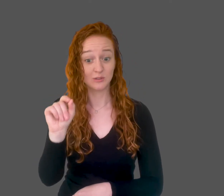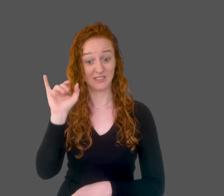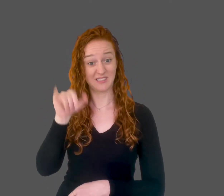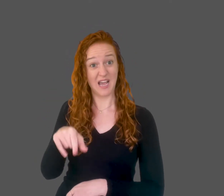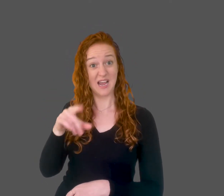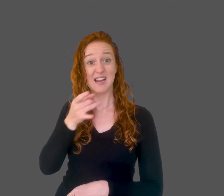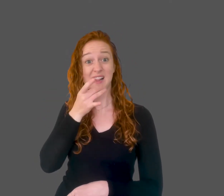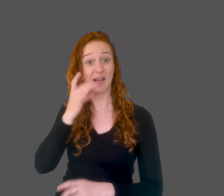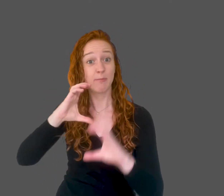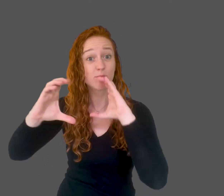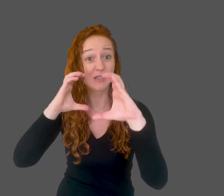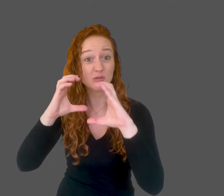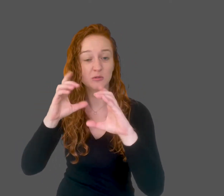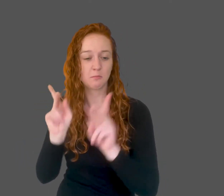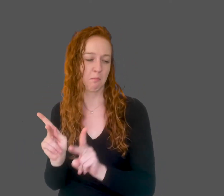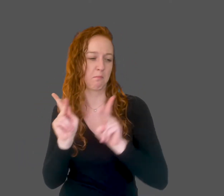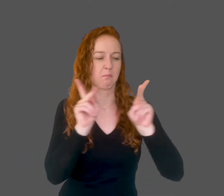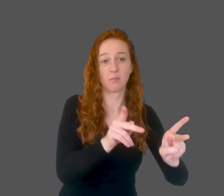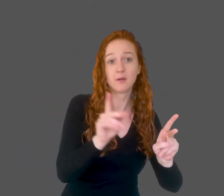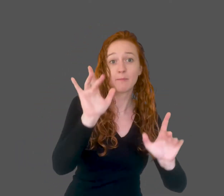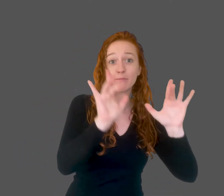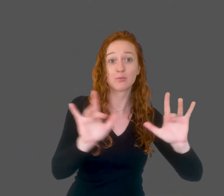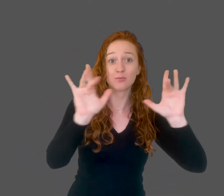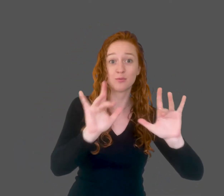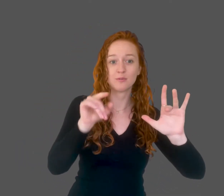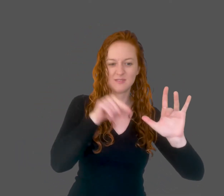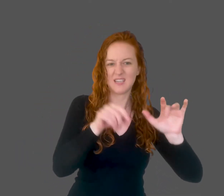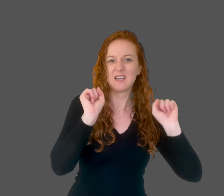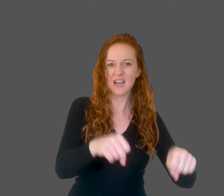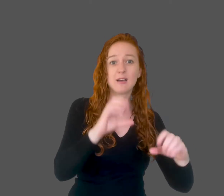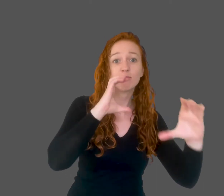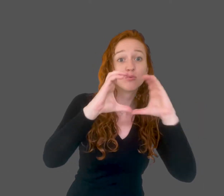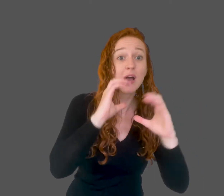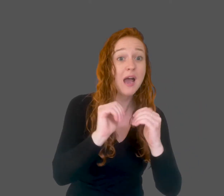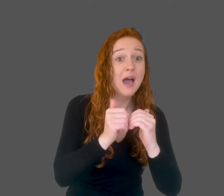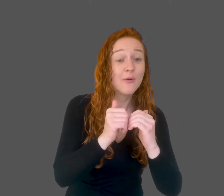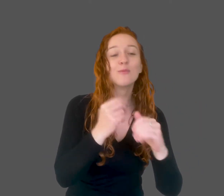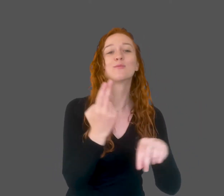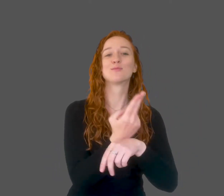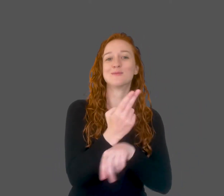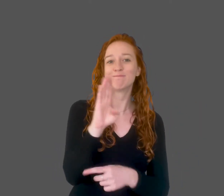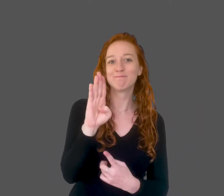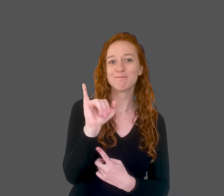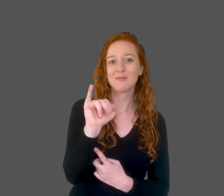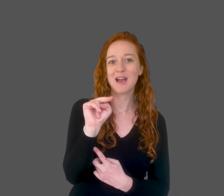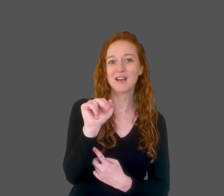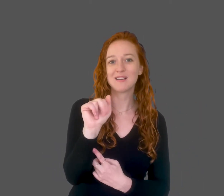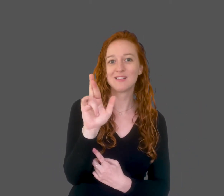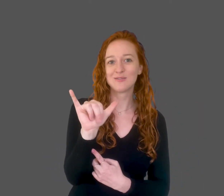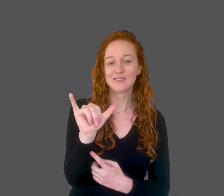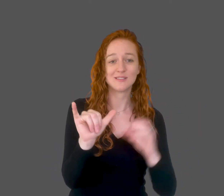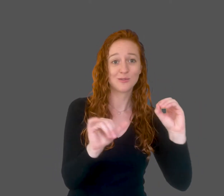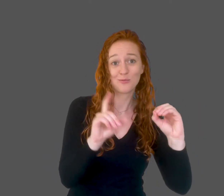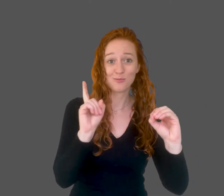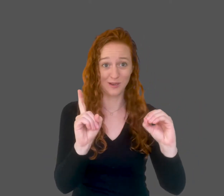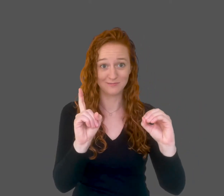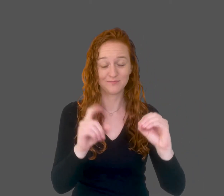This form of light communication is similar to computers and binary with ones and zeros.